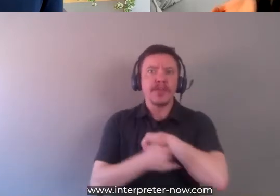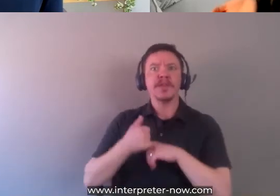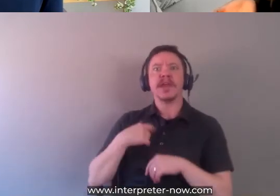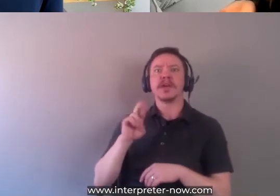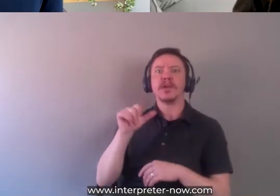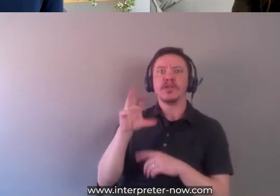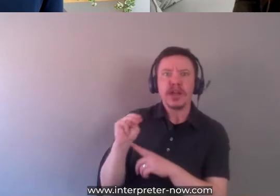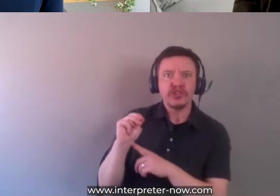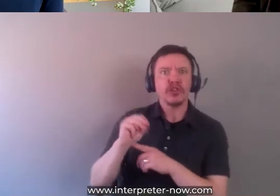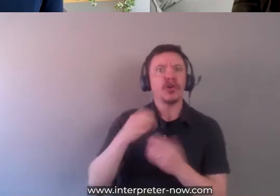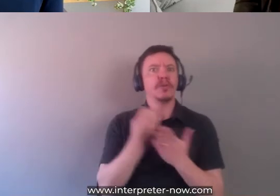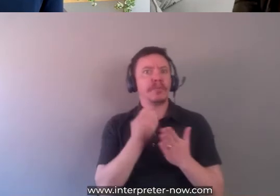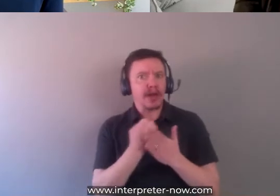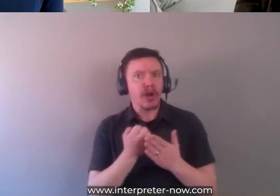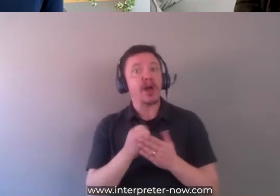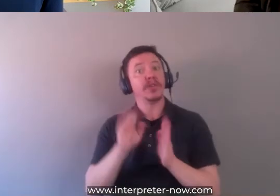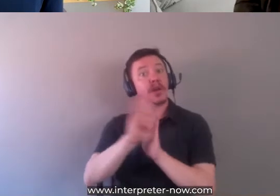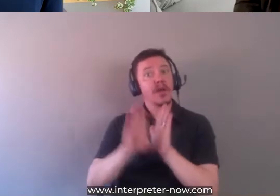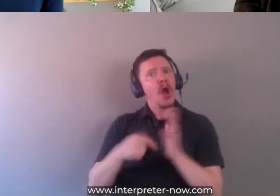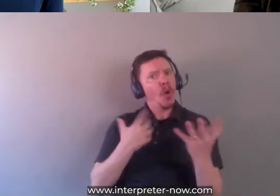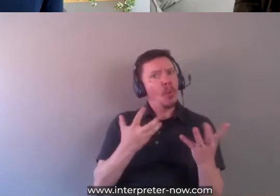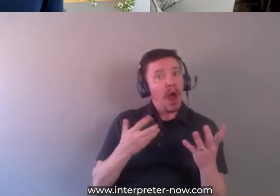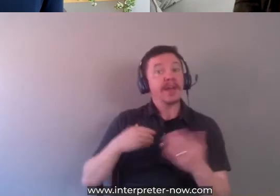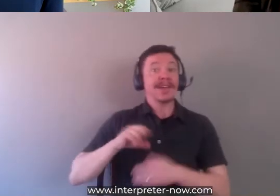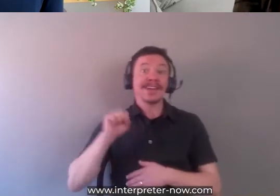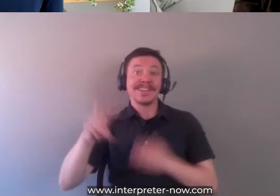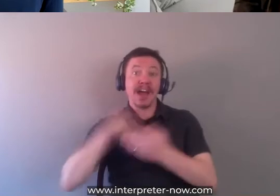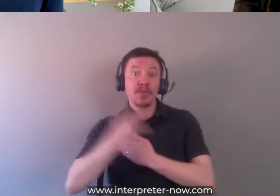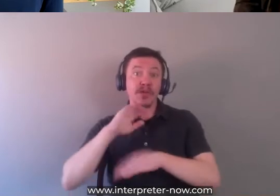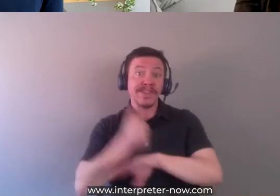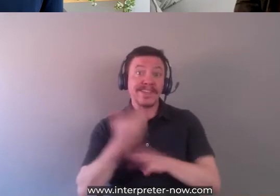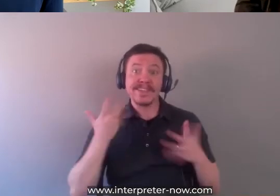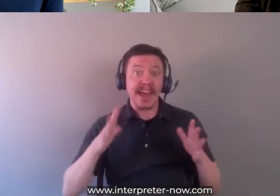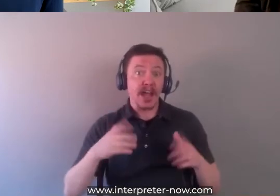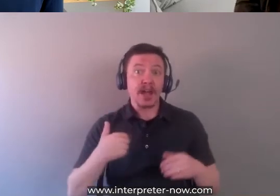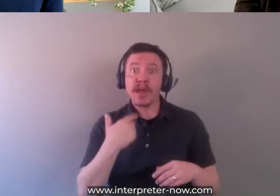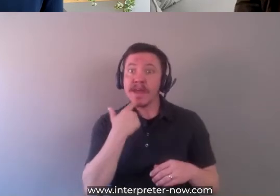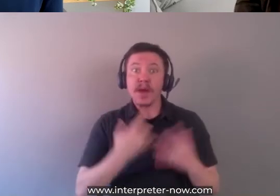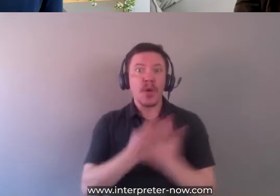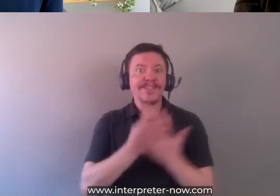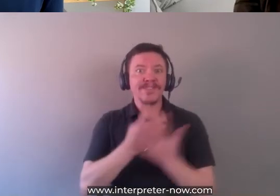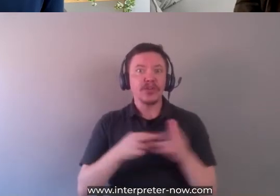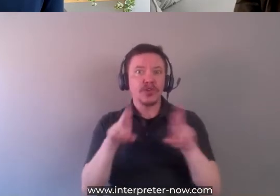backgrounds, but you have a software programme in place that screens out resumes, based upon